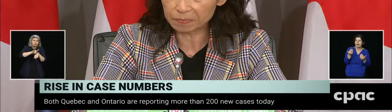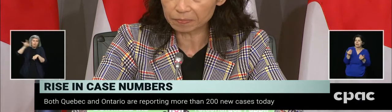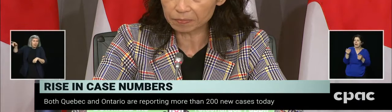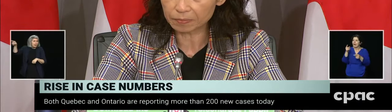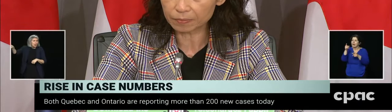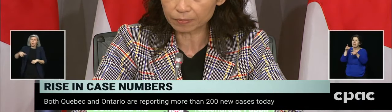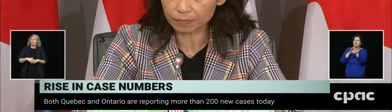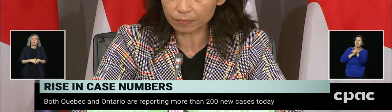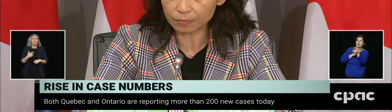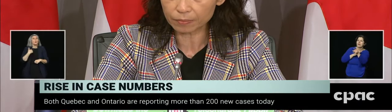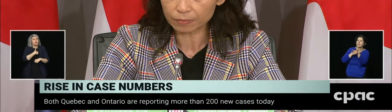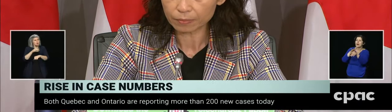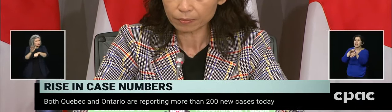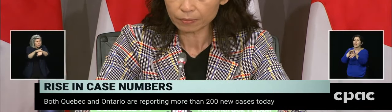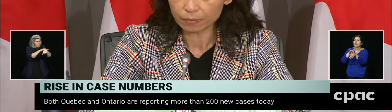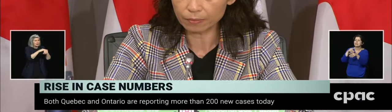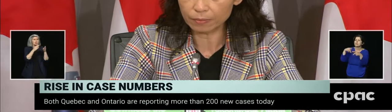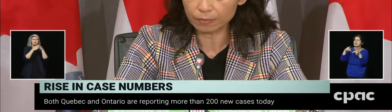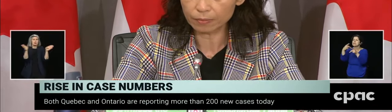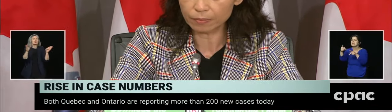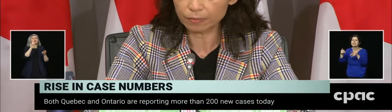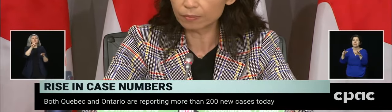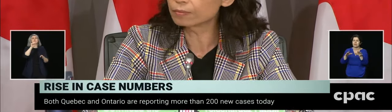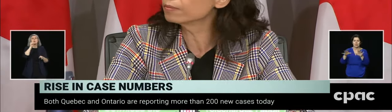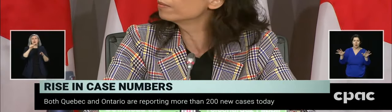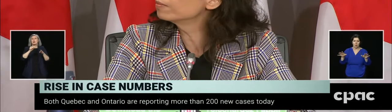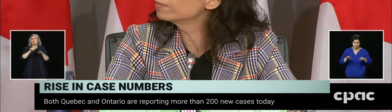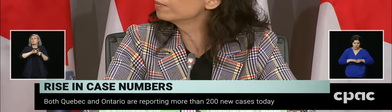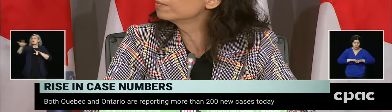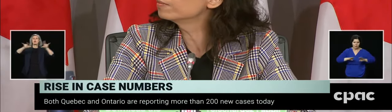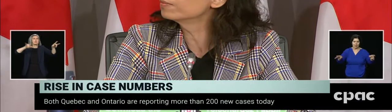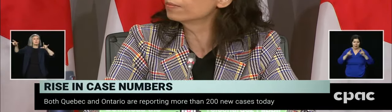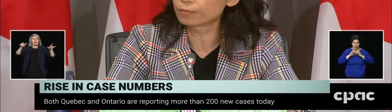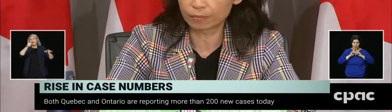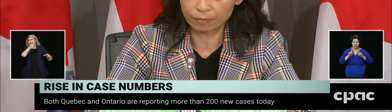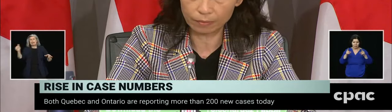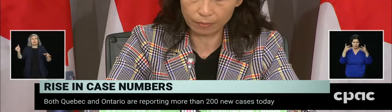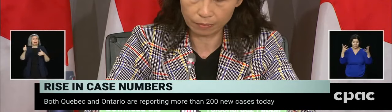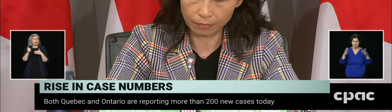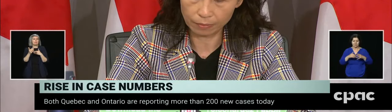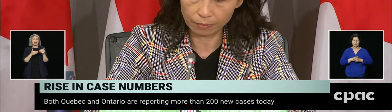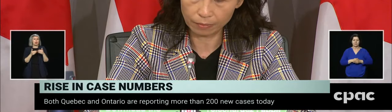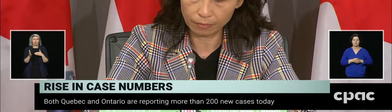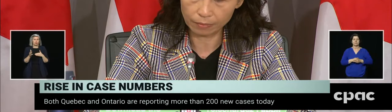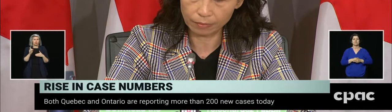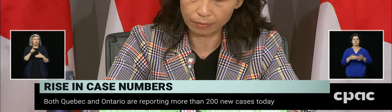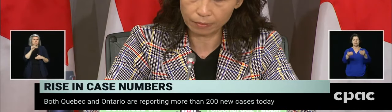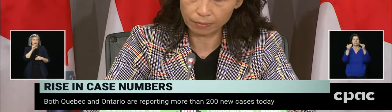SO THAT'S HOW THE TRAVEL HEALTH